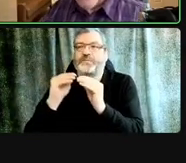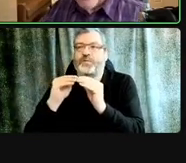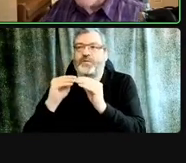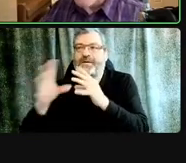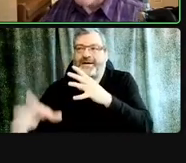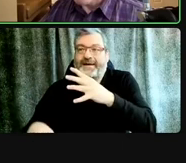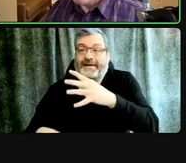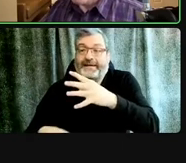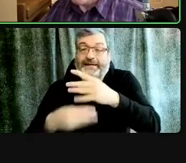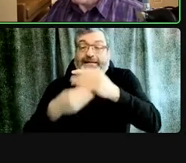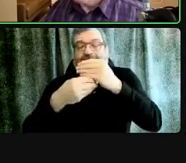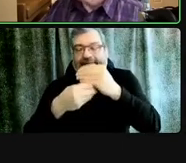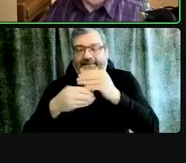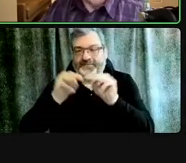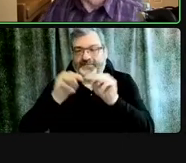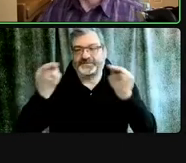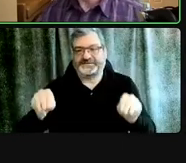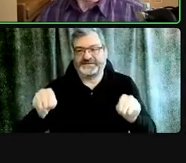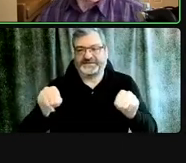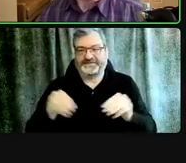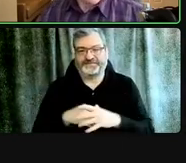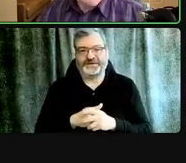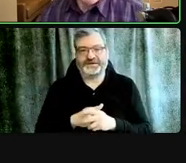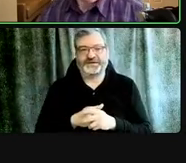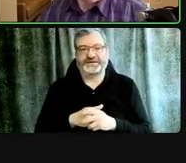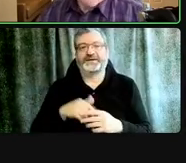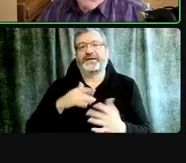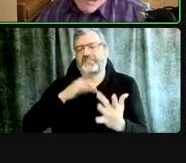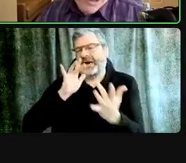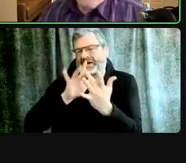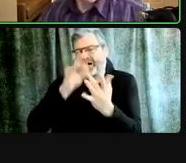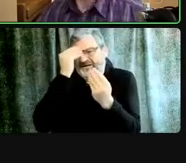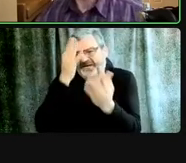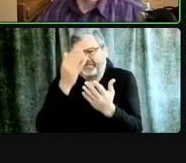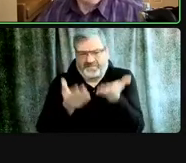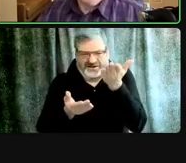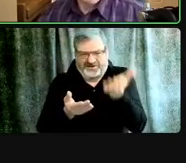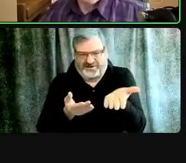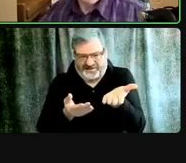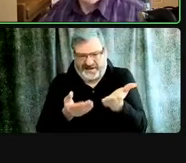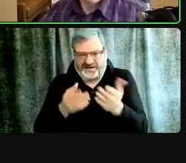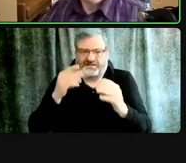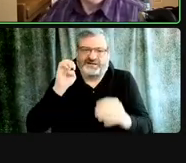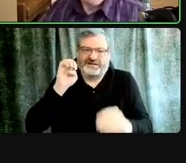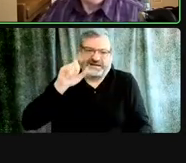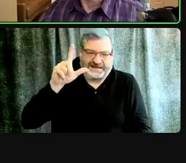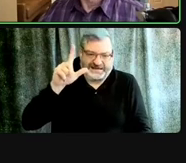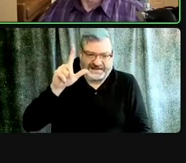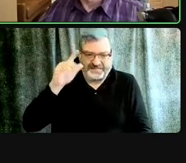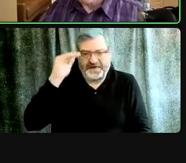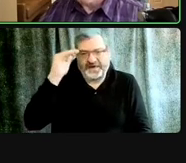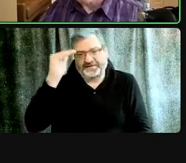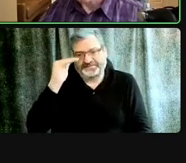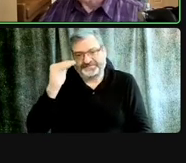My contact info is there Rosslear.com, my email Ross@rossler.com. And I'm also